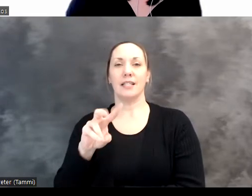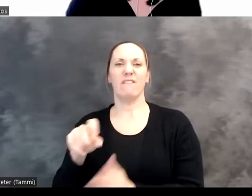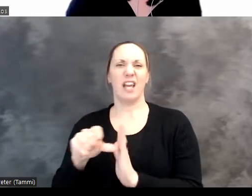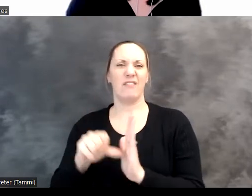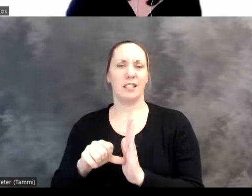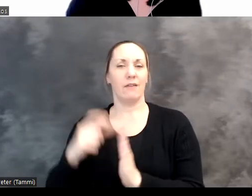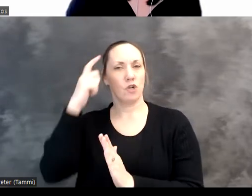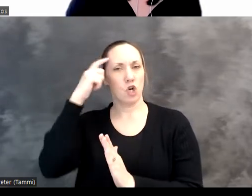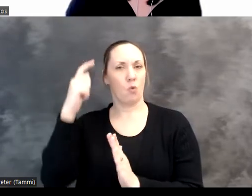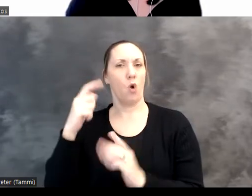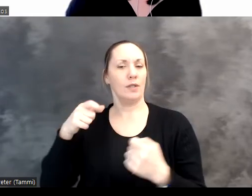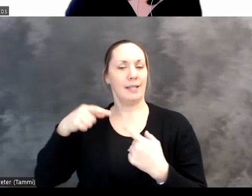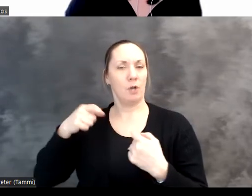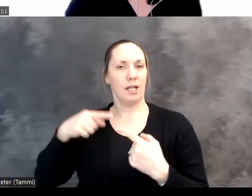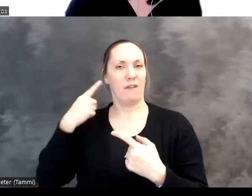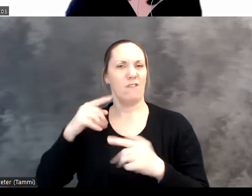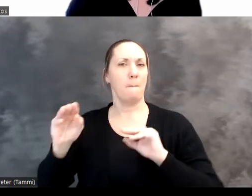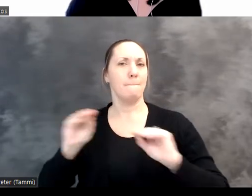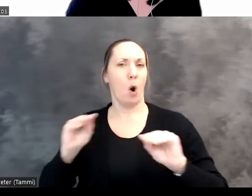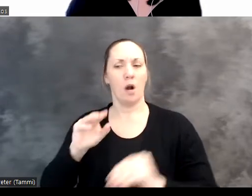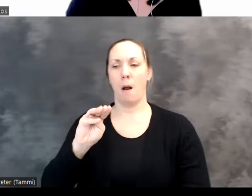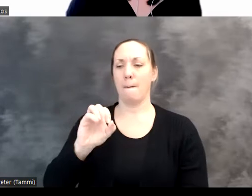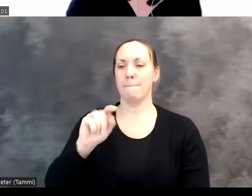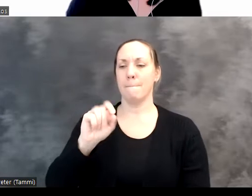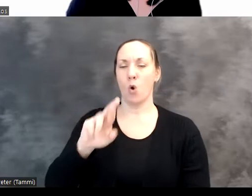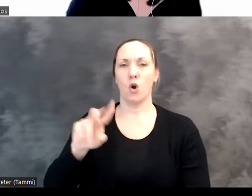the use of invasive neural